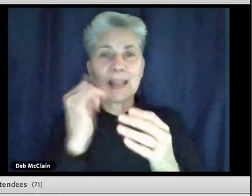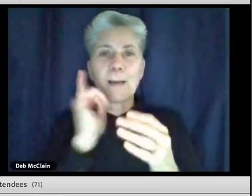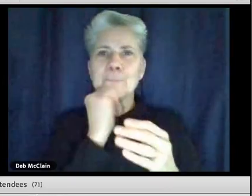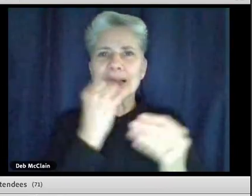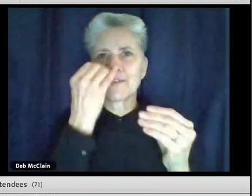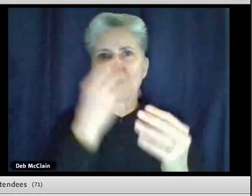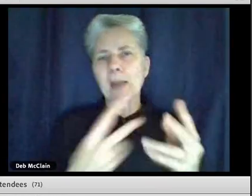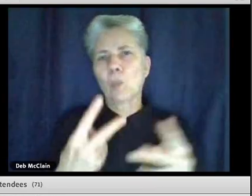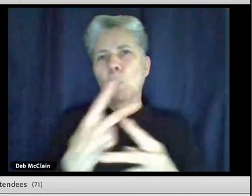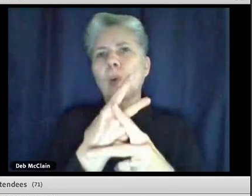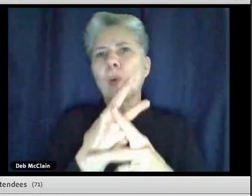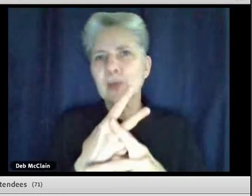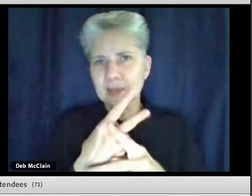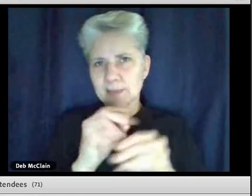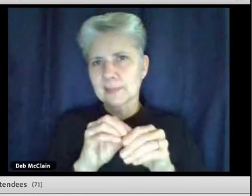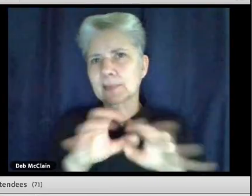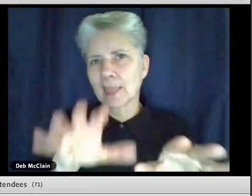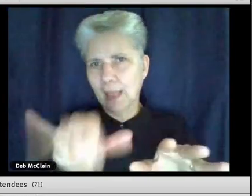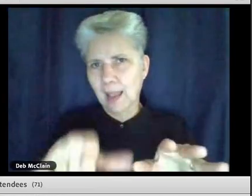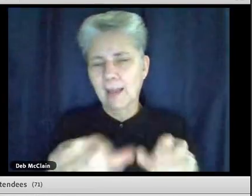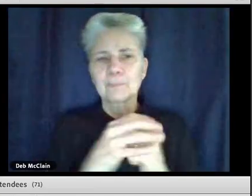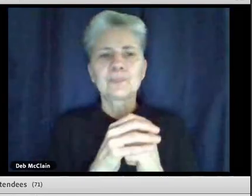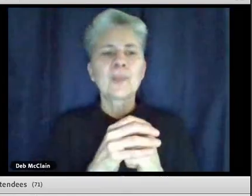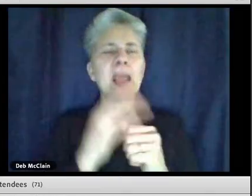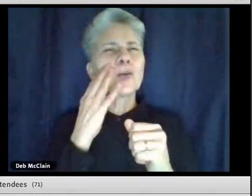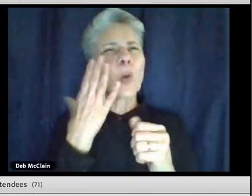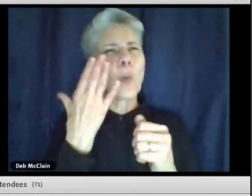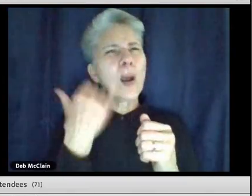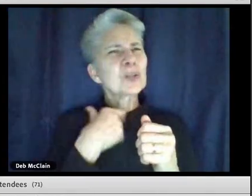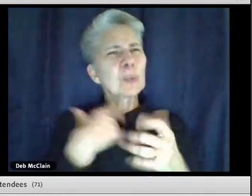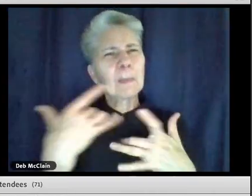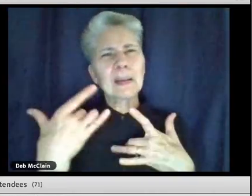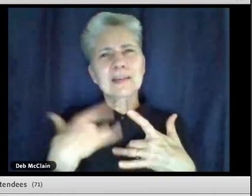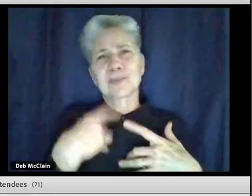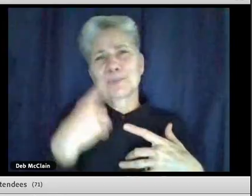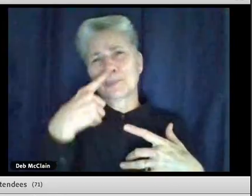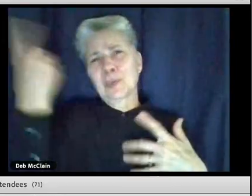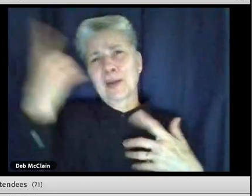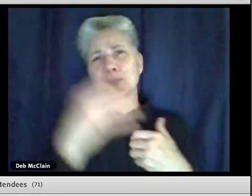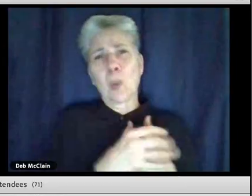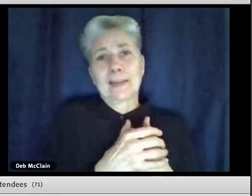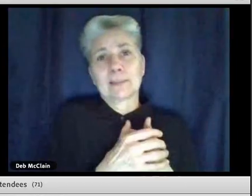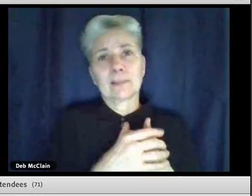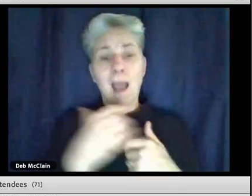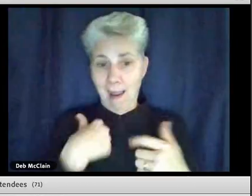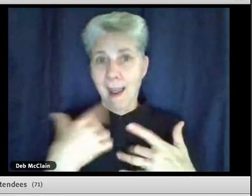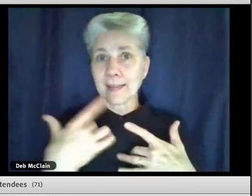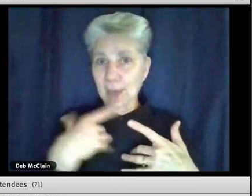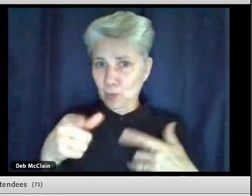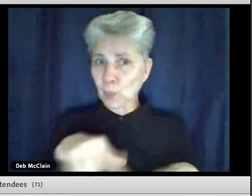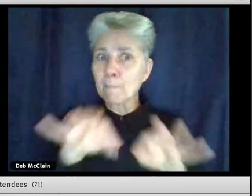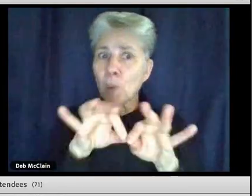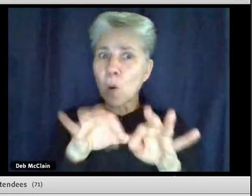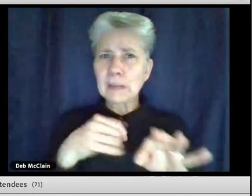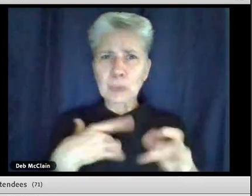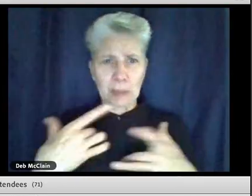In times of crisis, it seems to be that the misinformation is even more out there. And, you know, why should we care?